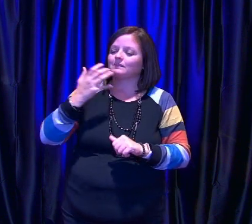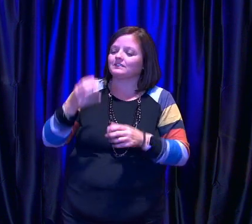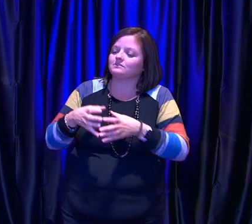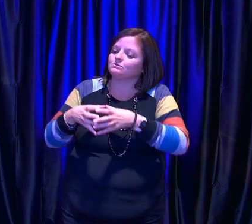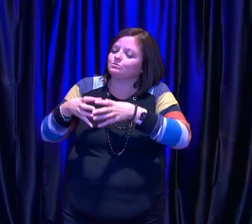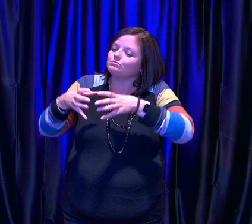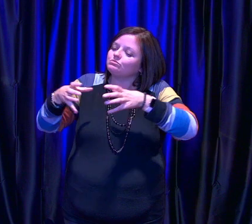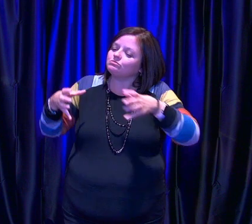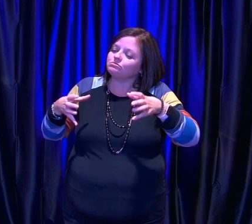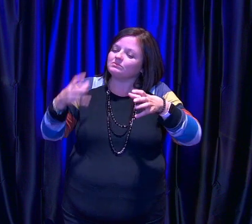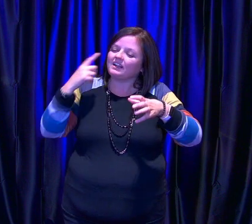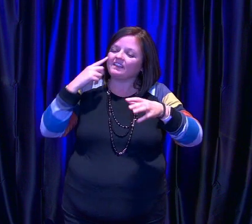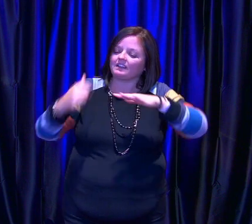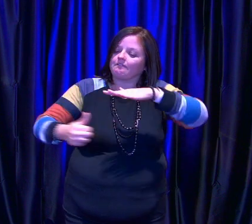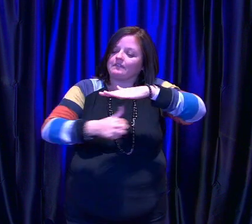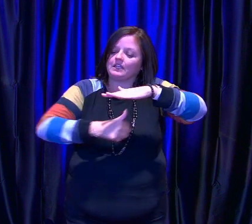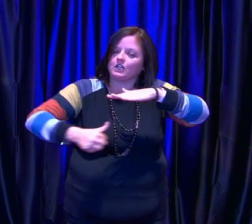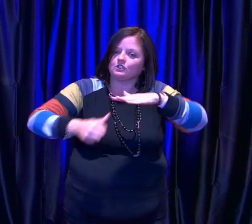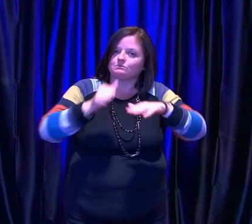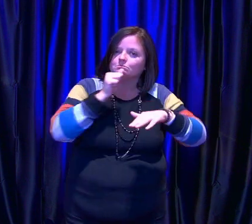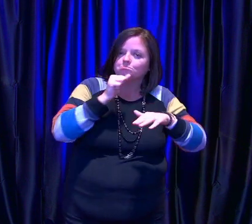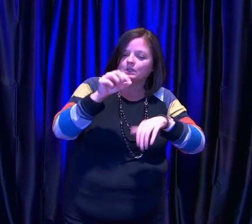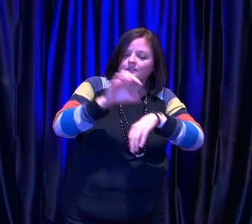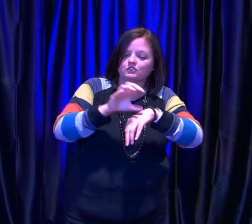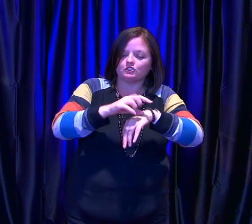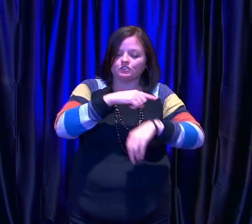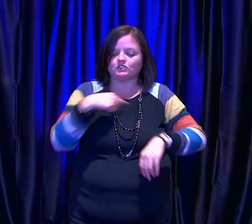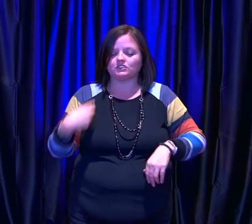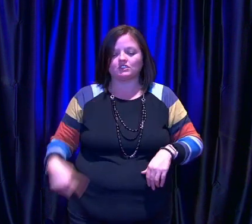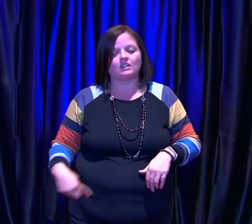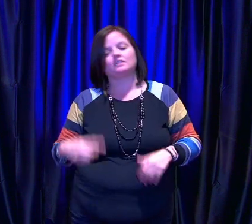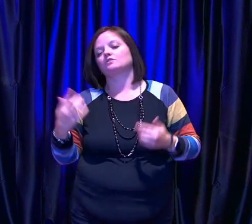the underground church in china just doing amazing thing and even in the